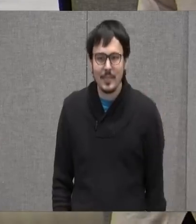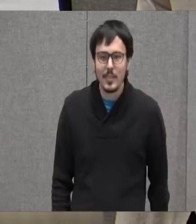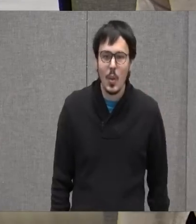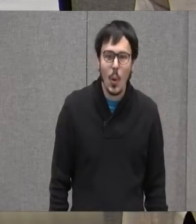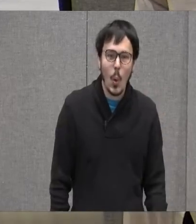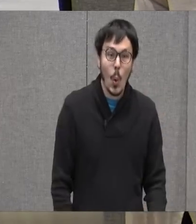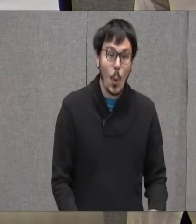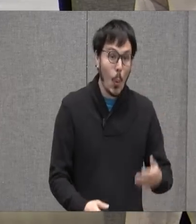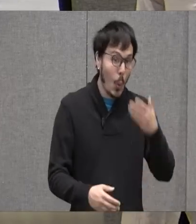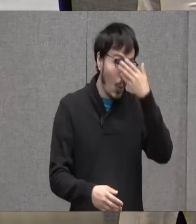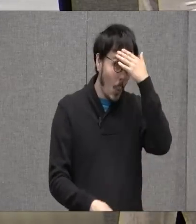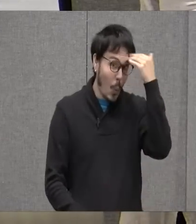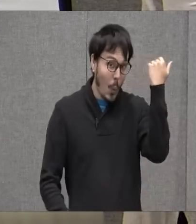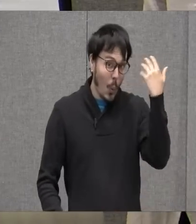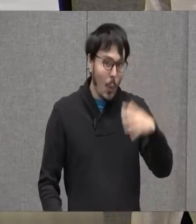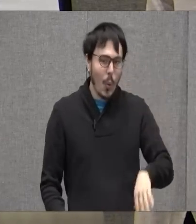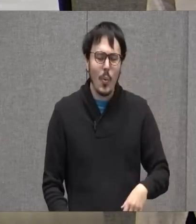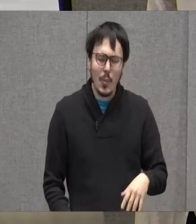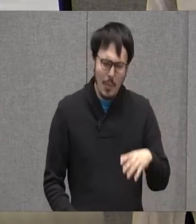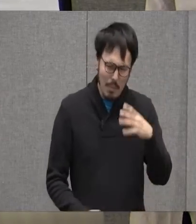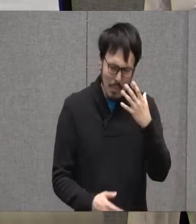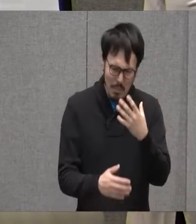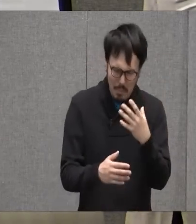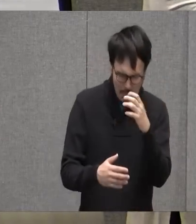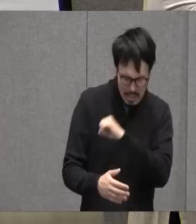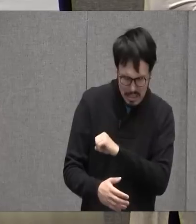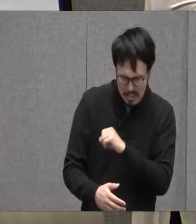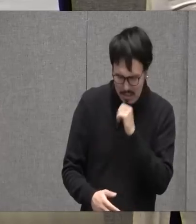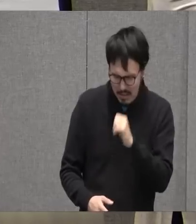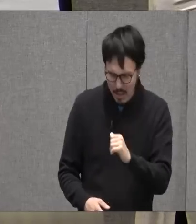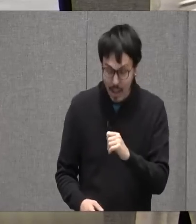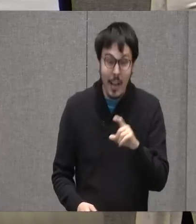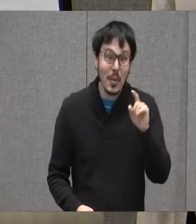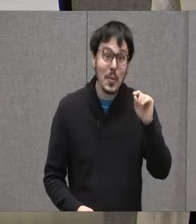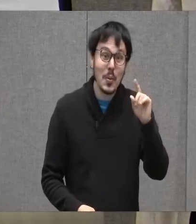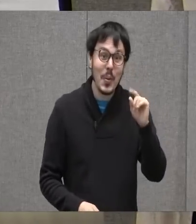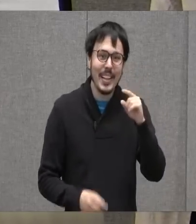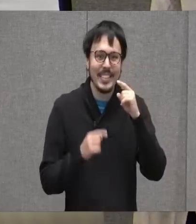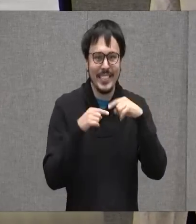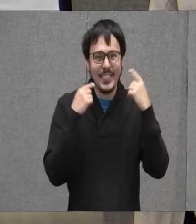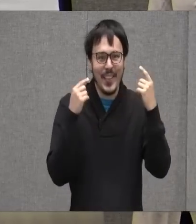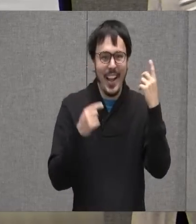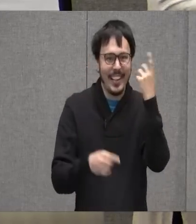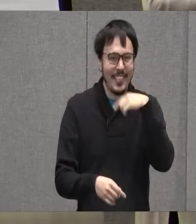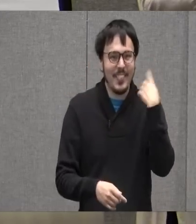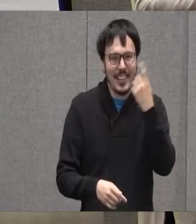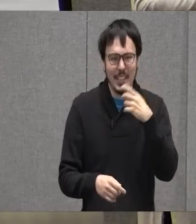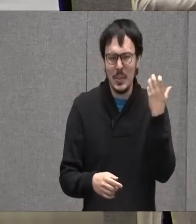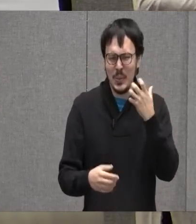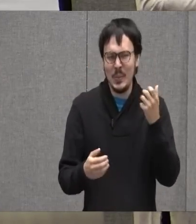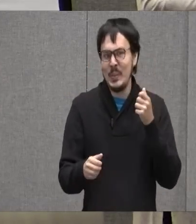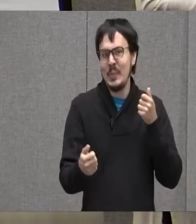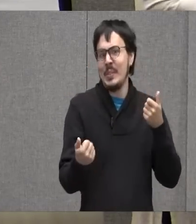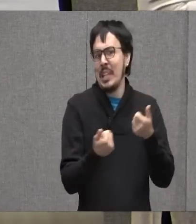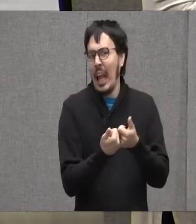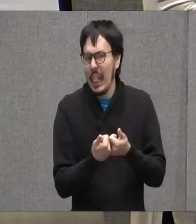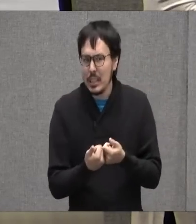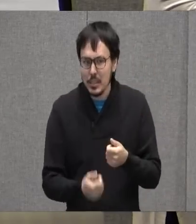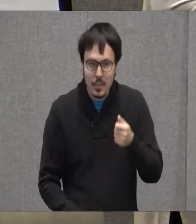Whew, I don't think I missed any, drawing 20 smiley faces was really hard. I wonder what you drew it home?